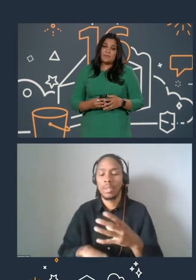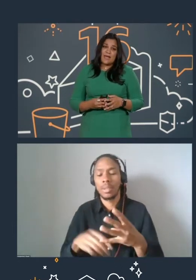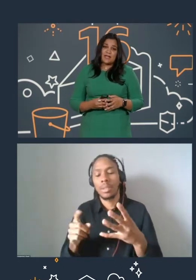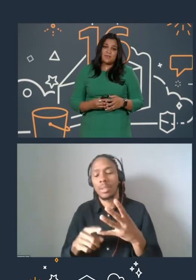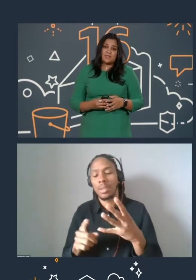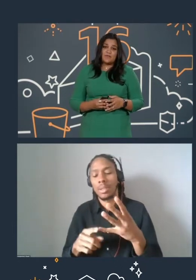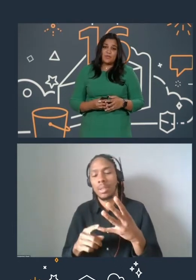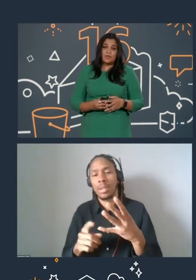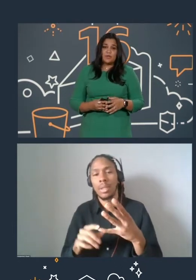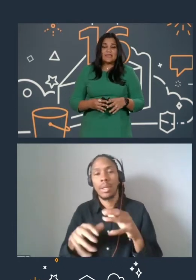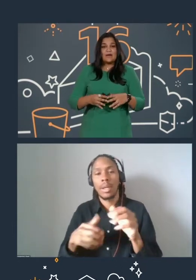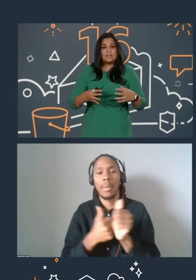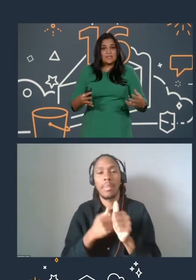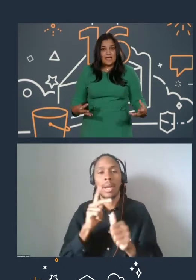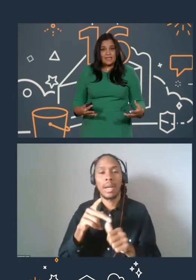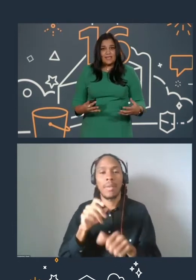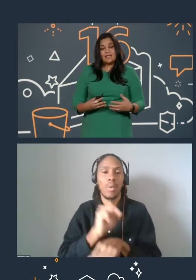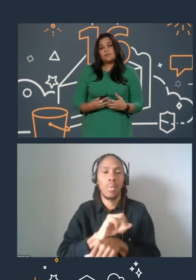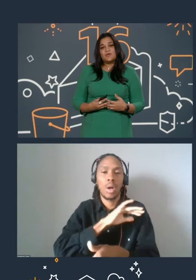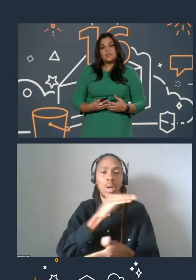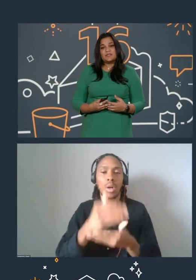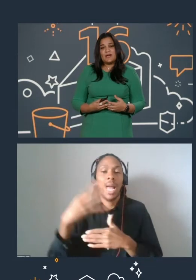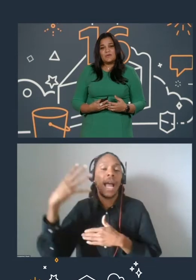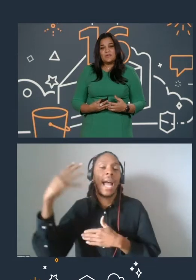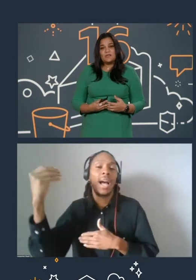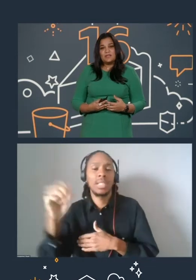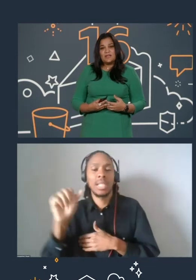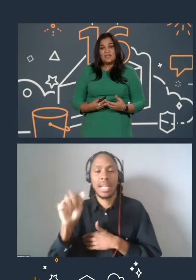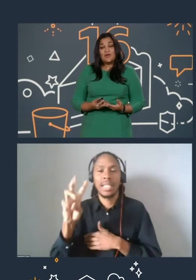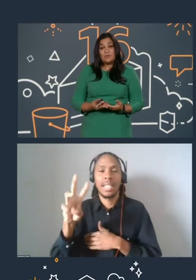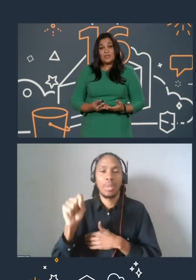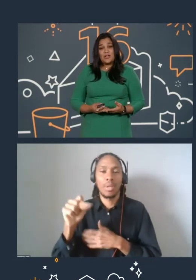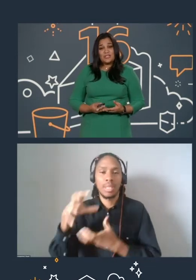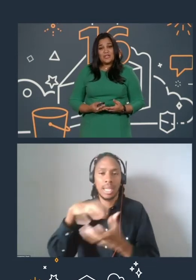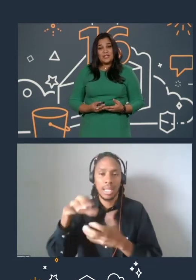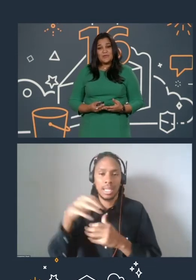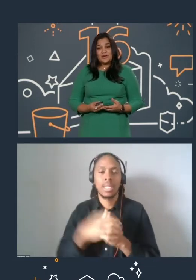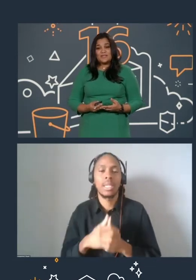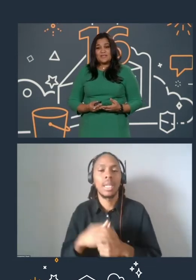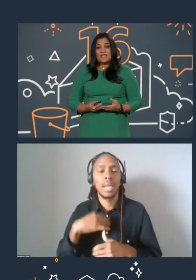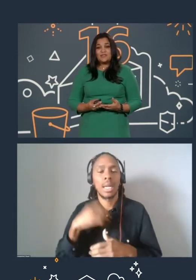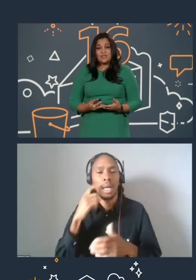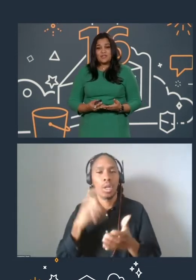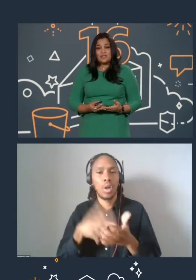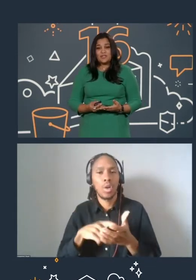on backups of workloads outside the AWS Cloud. A notable launch here was the introduction